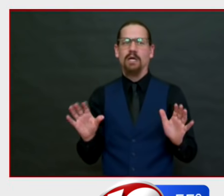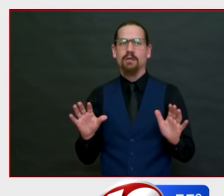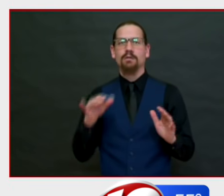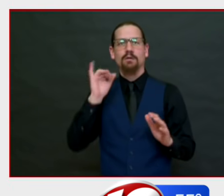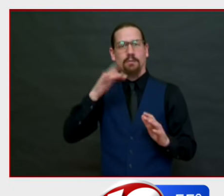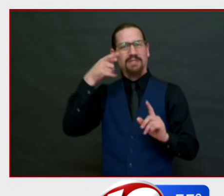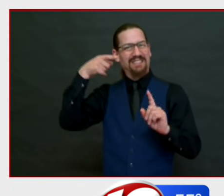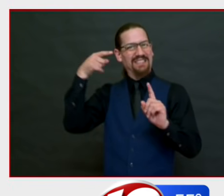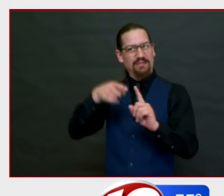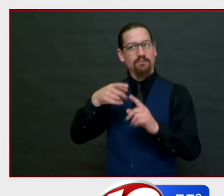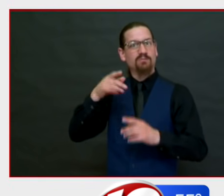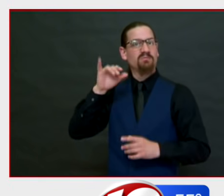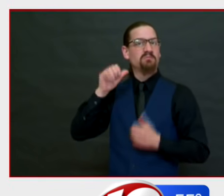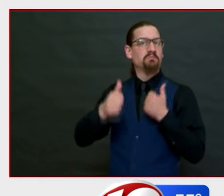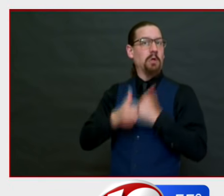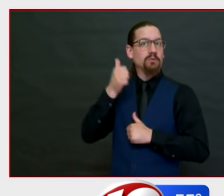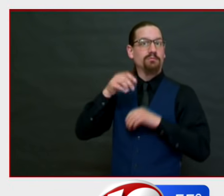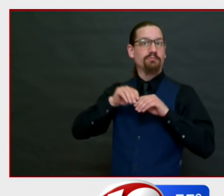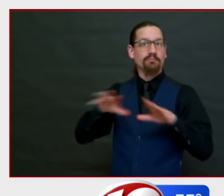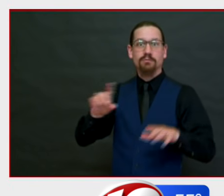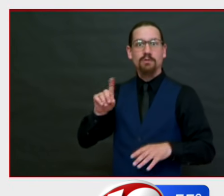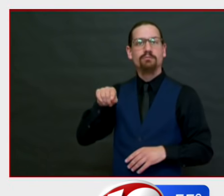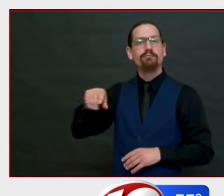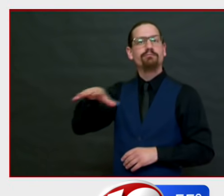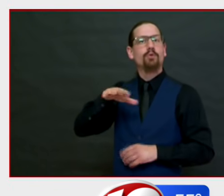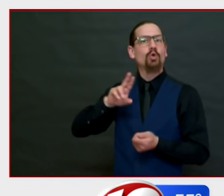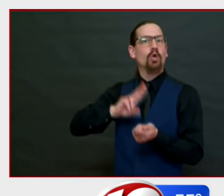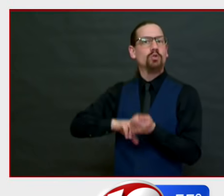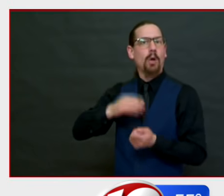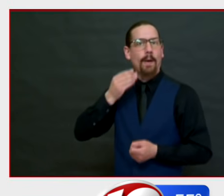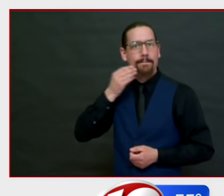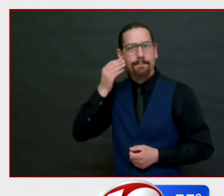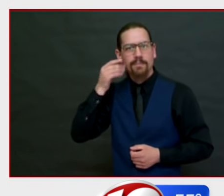WHETHER IT IS AT A MANUFACTURING FACILITY, NURSING HOME, VETERANS